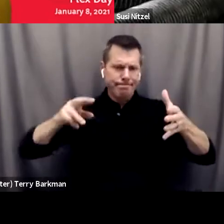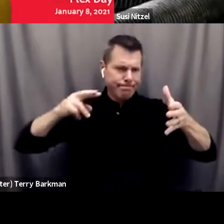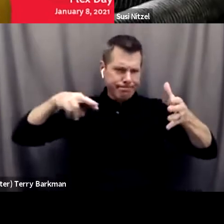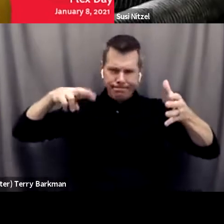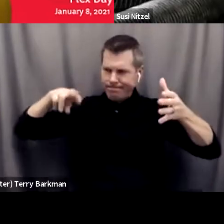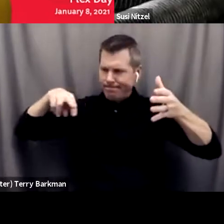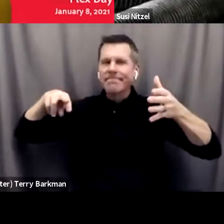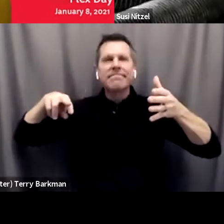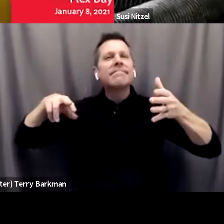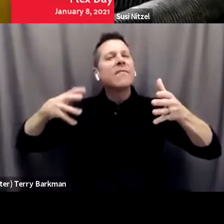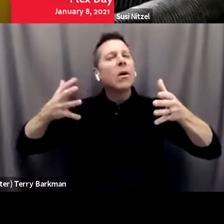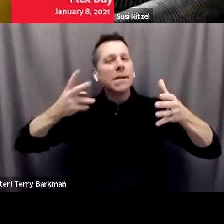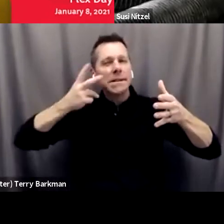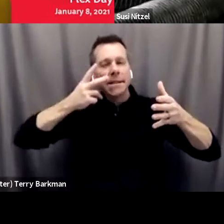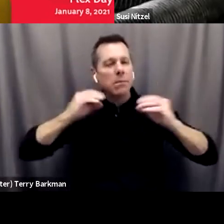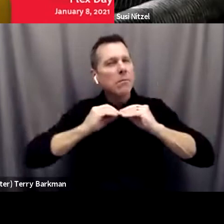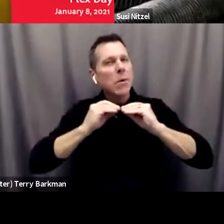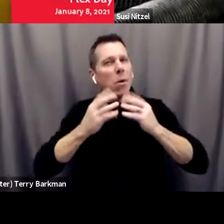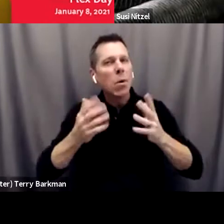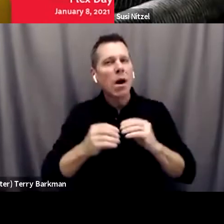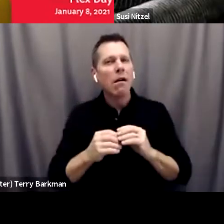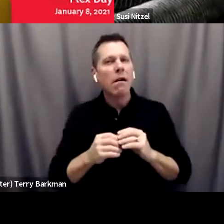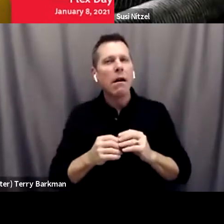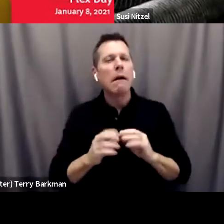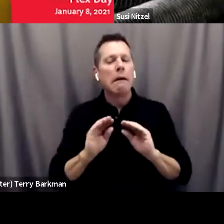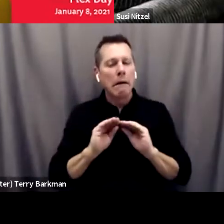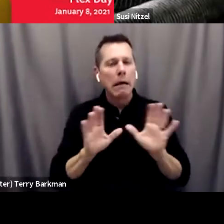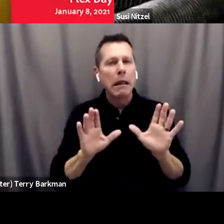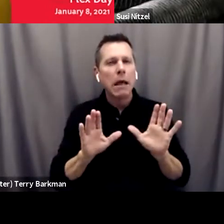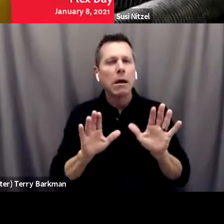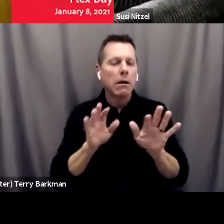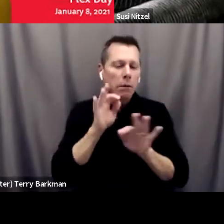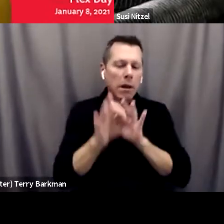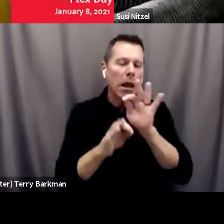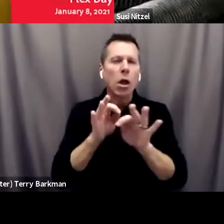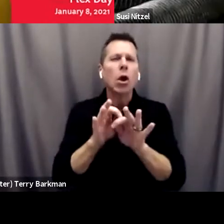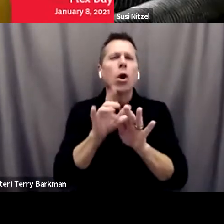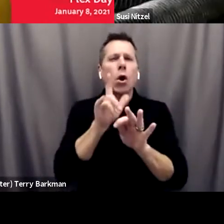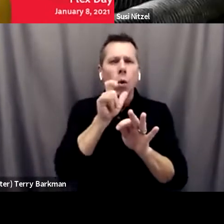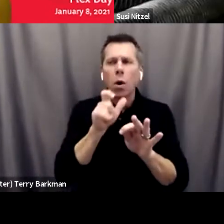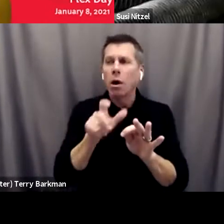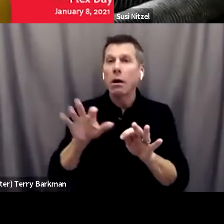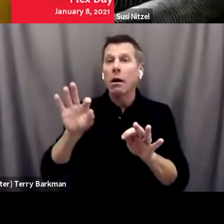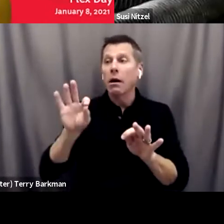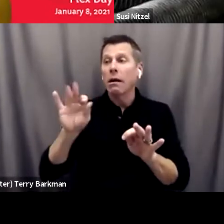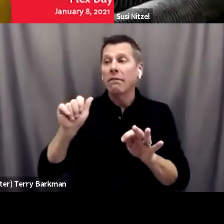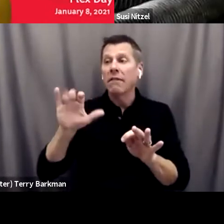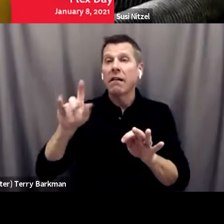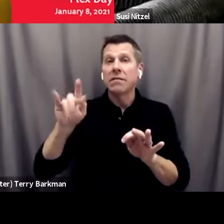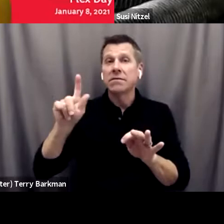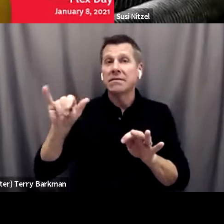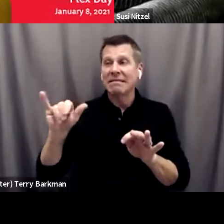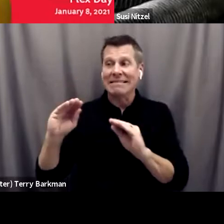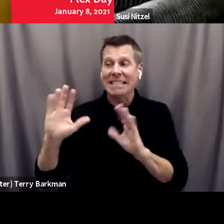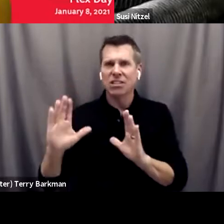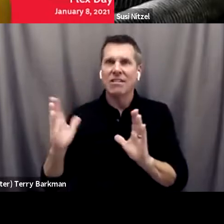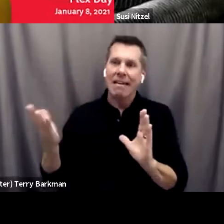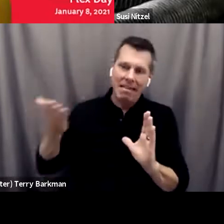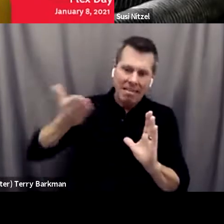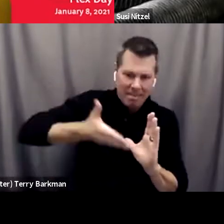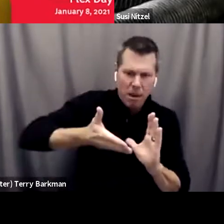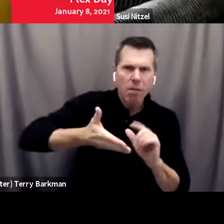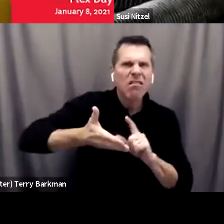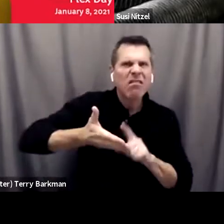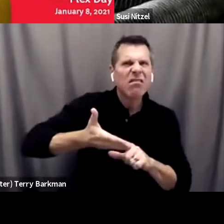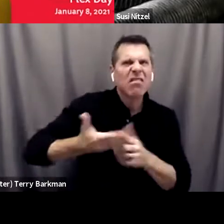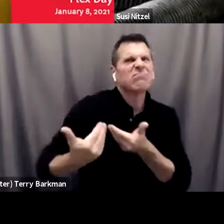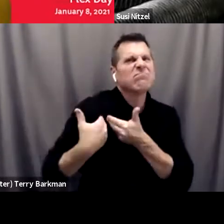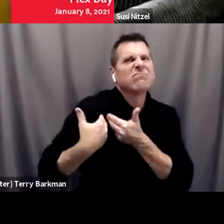is, is a clear definition of the role of the faculty in those pathways, but also an opportunity for an identification for some